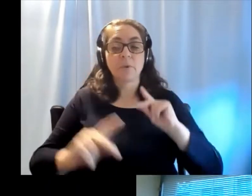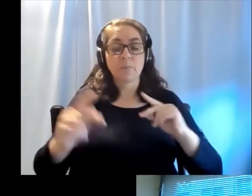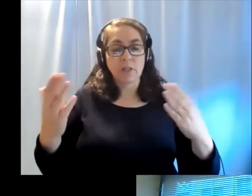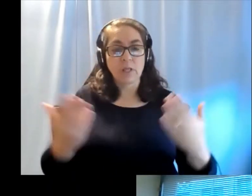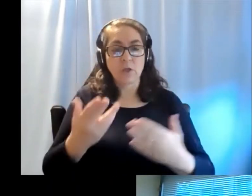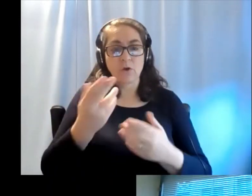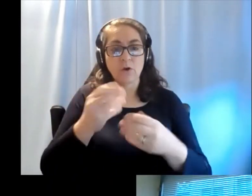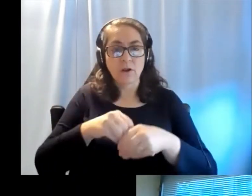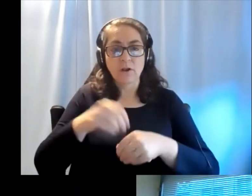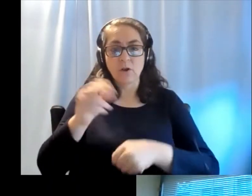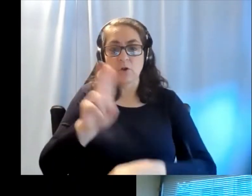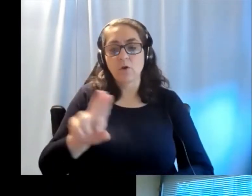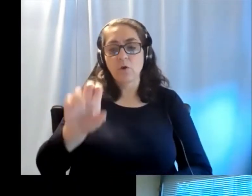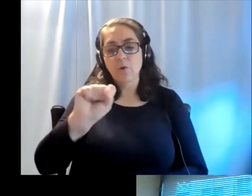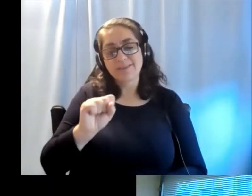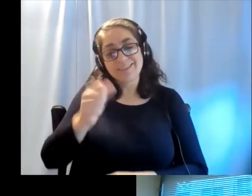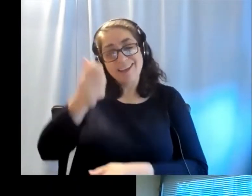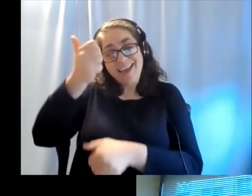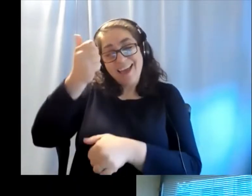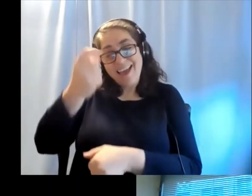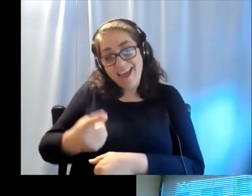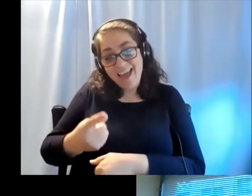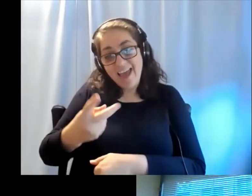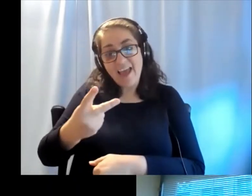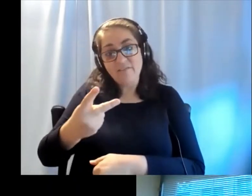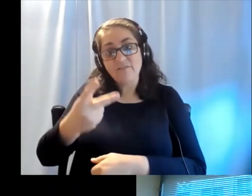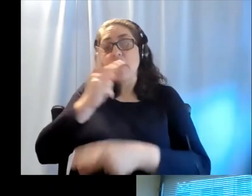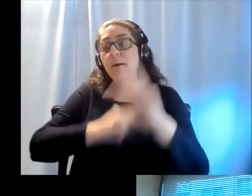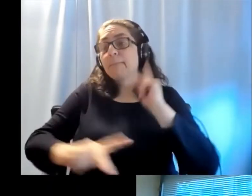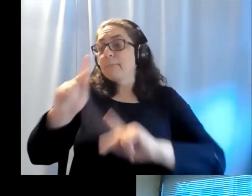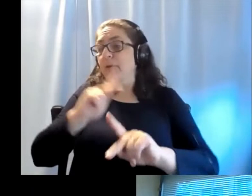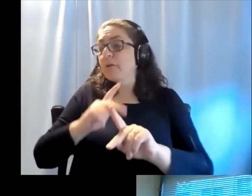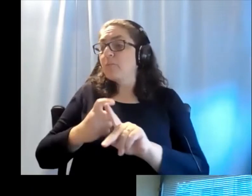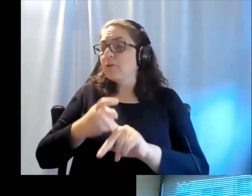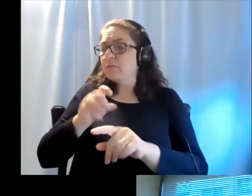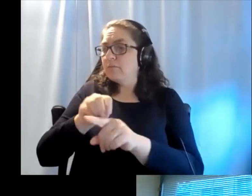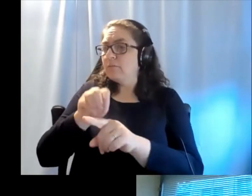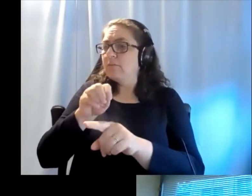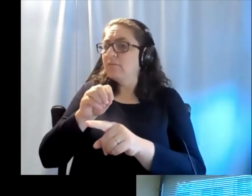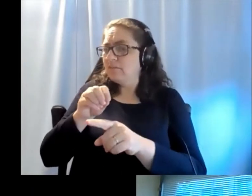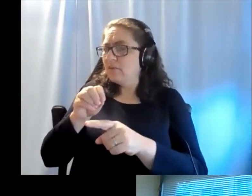Half that had the damage, reported they had no exposure to loud noise at work.